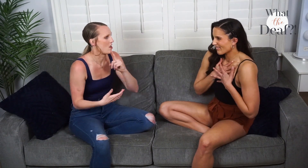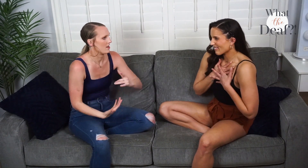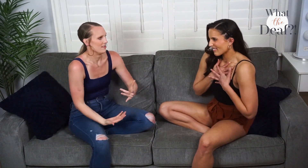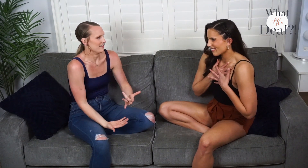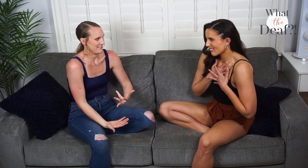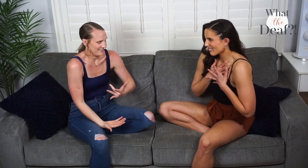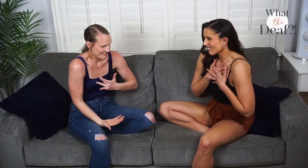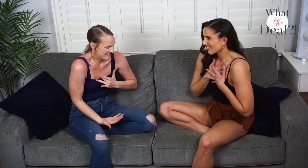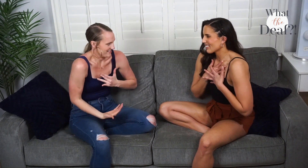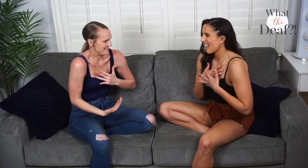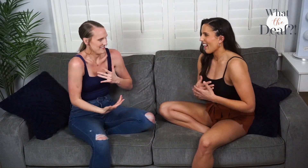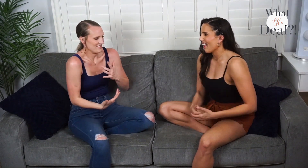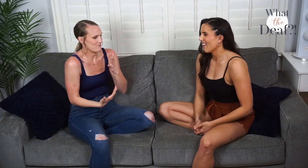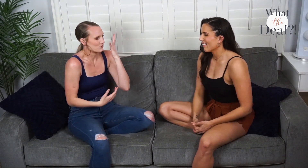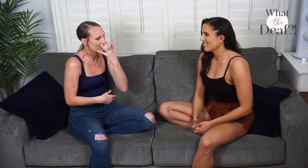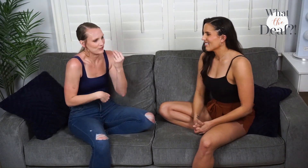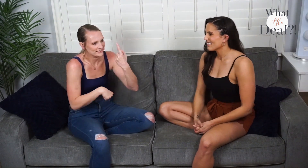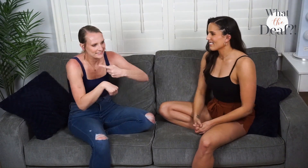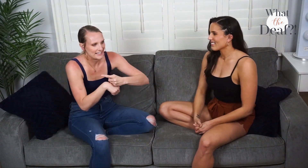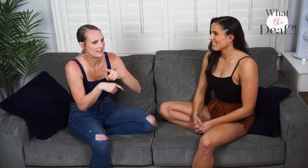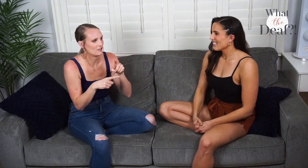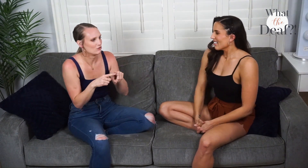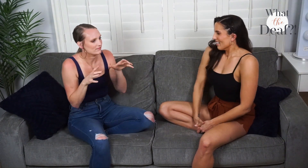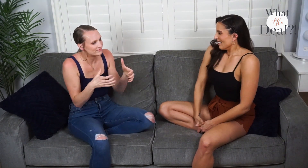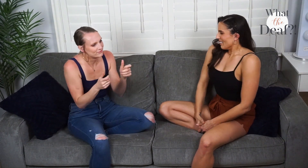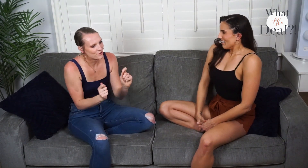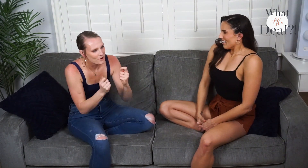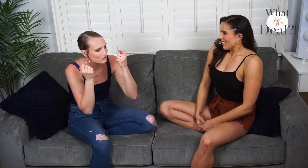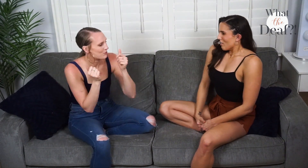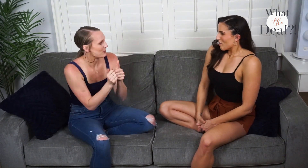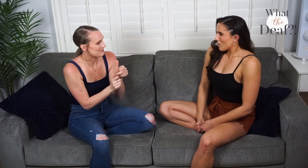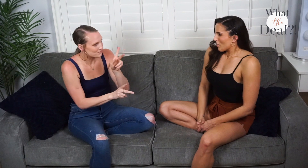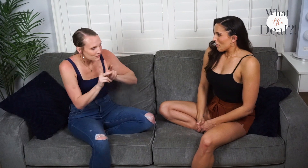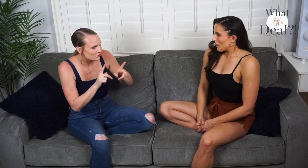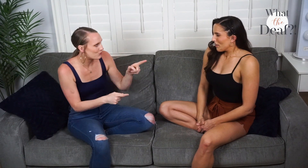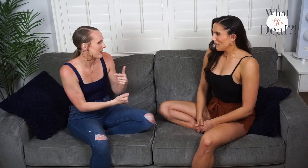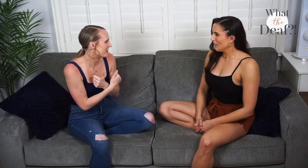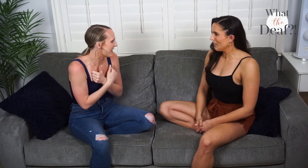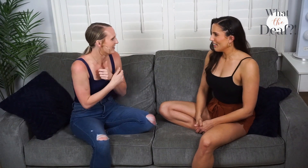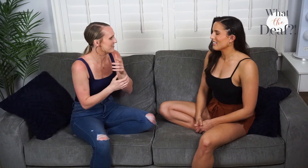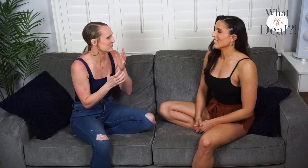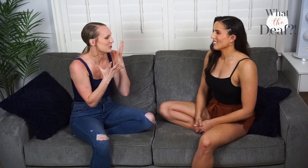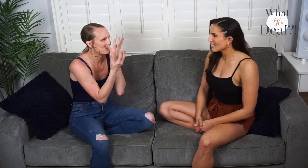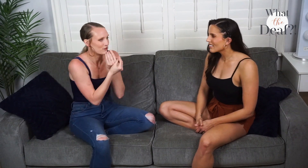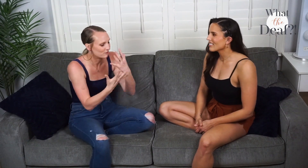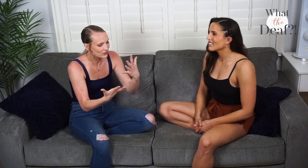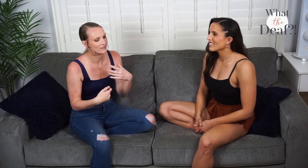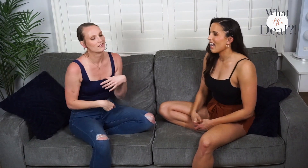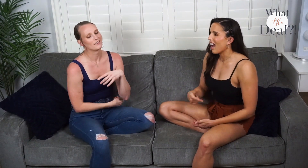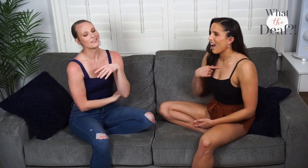It was so heart touching. It was a beautiful day to gather and celebrate with people that you love. It was beautiful.